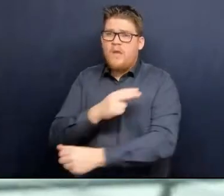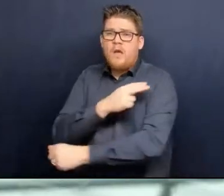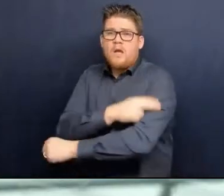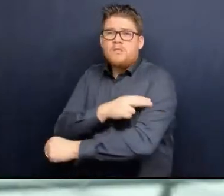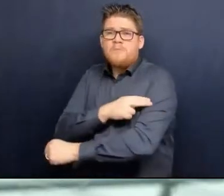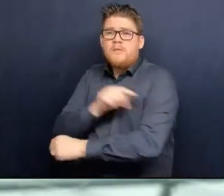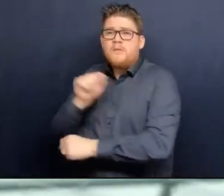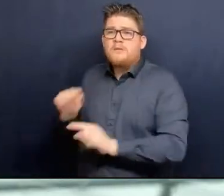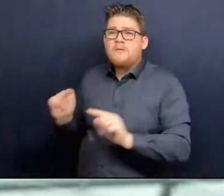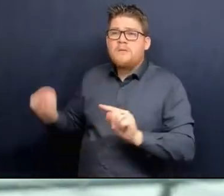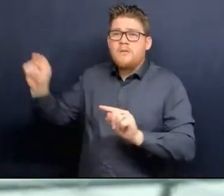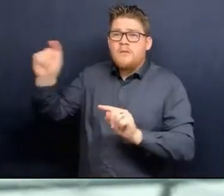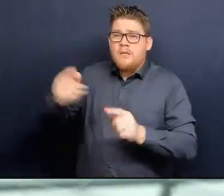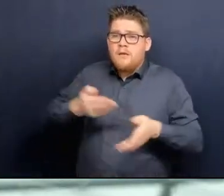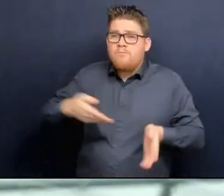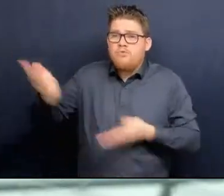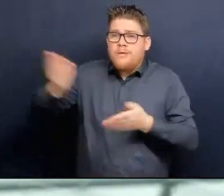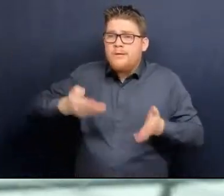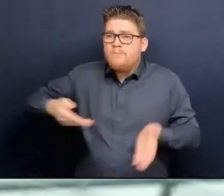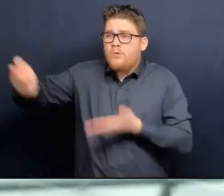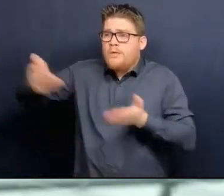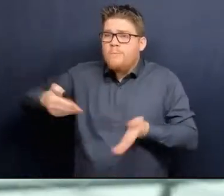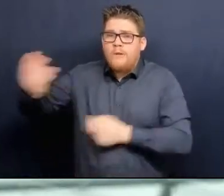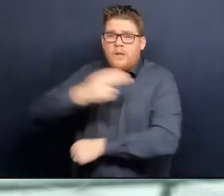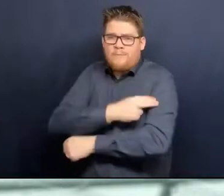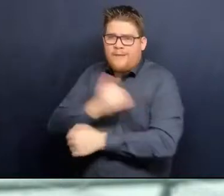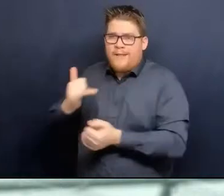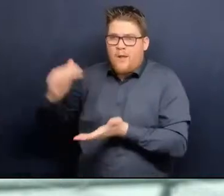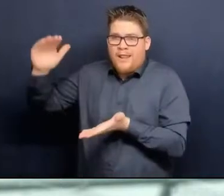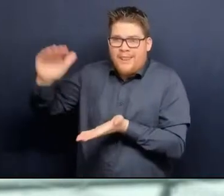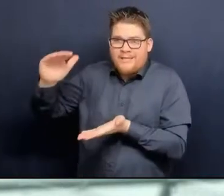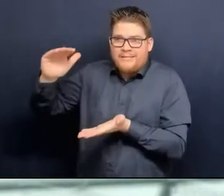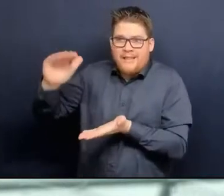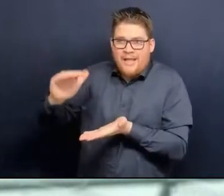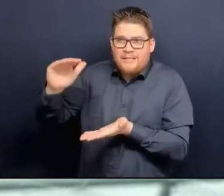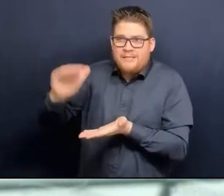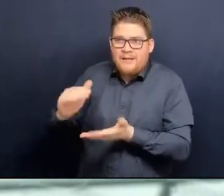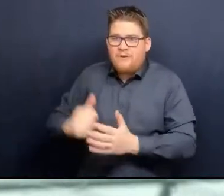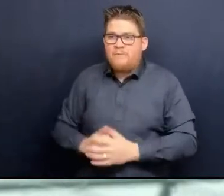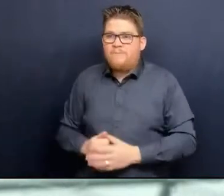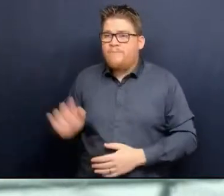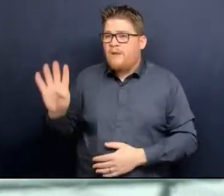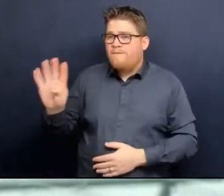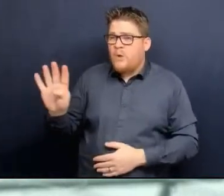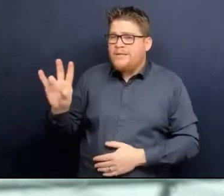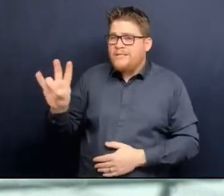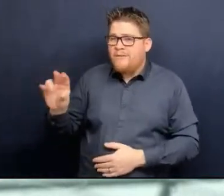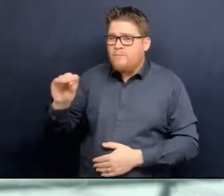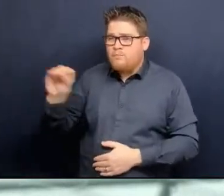Thankfully, we have decreased numbers of people. But 47% of the people in our ICUs are